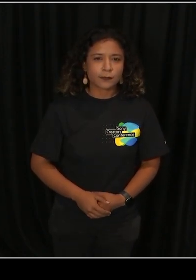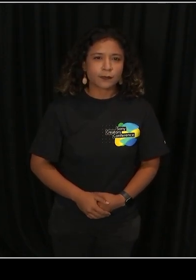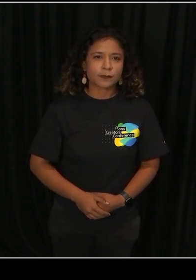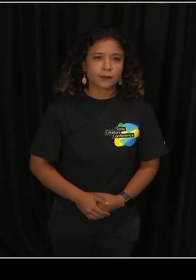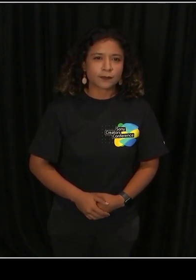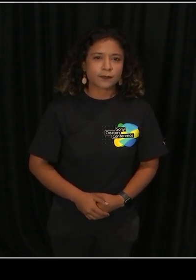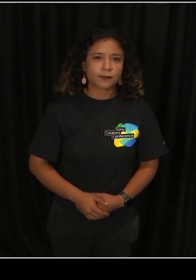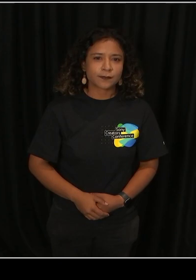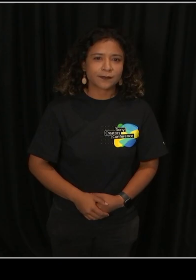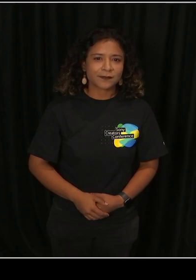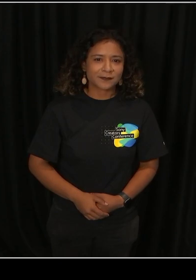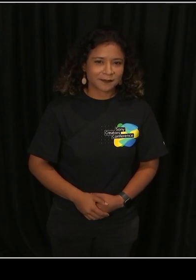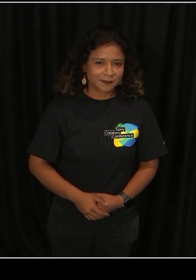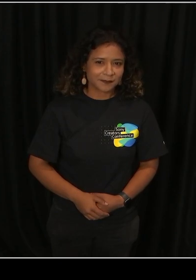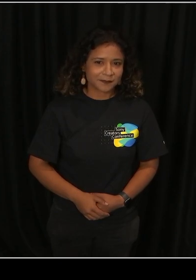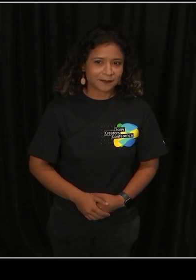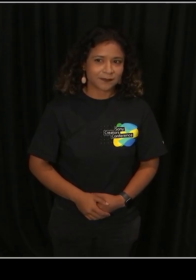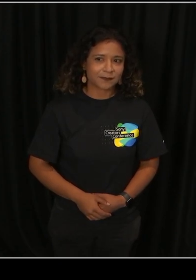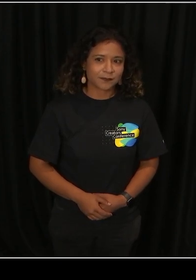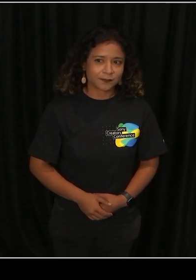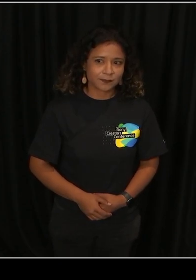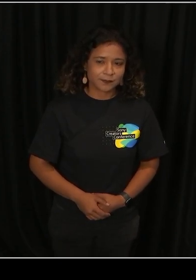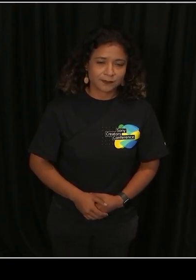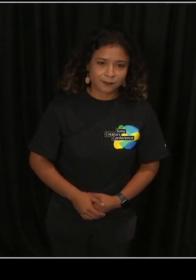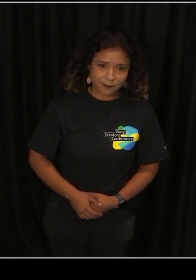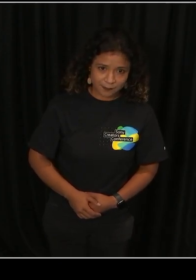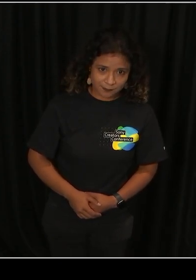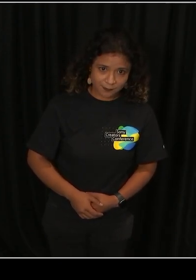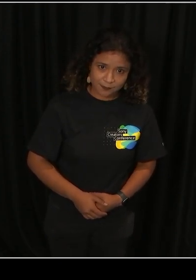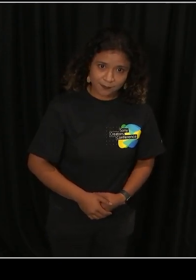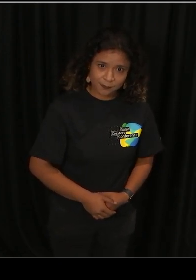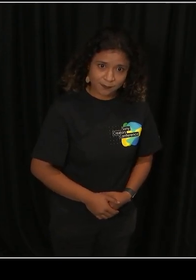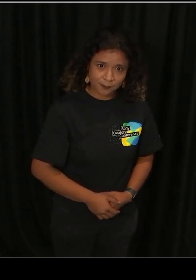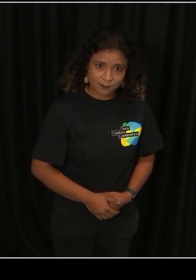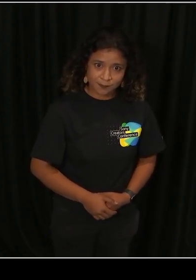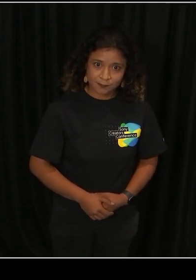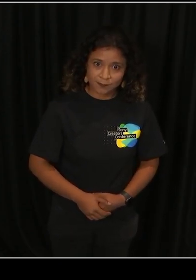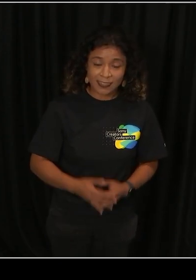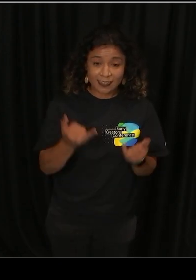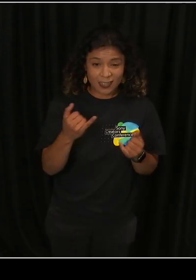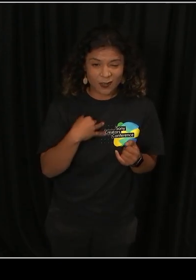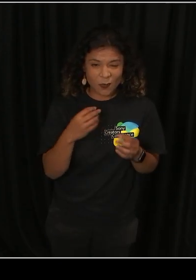Next one. Yes. And so to get a little bit more technical on how it actually works,